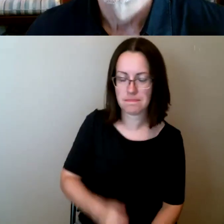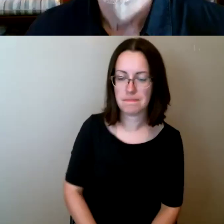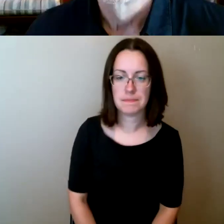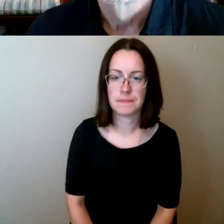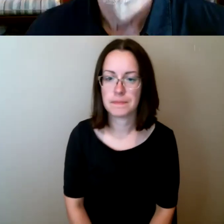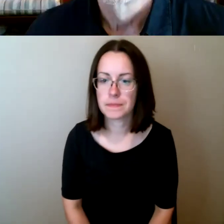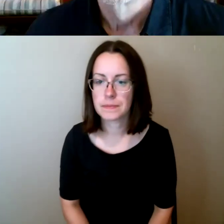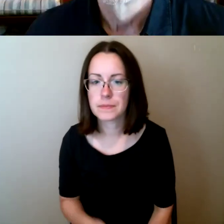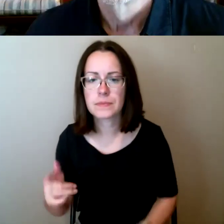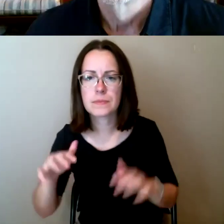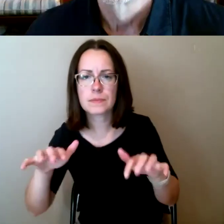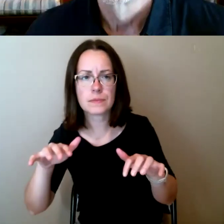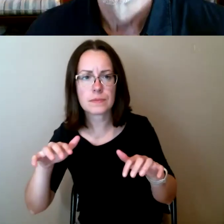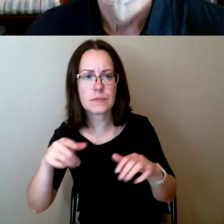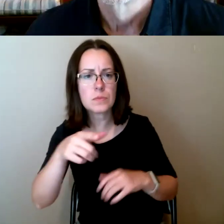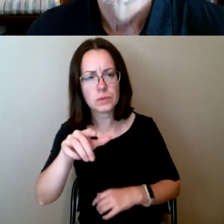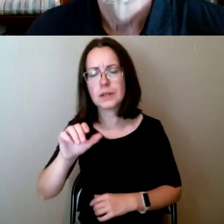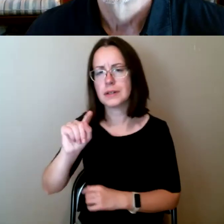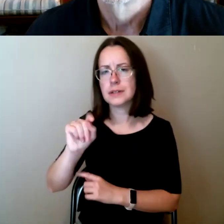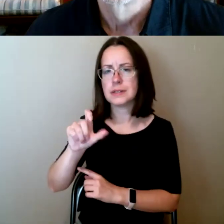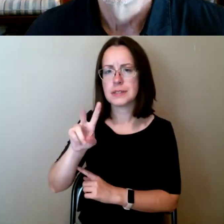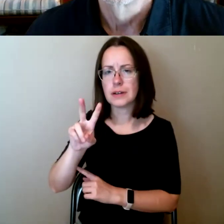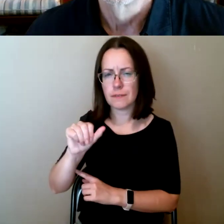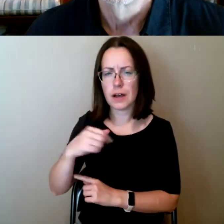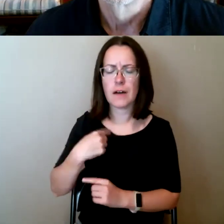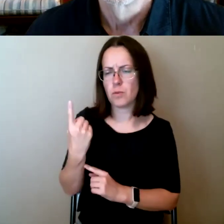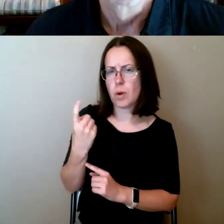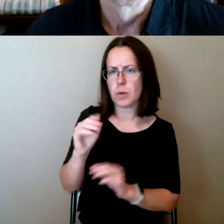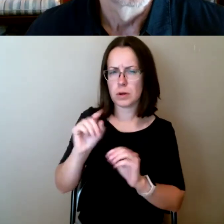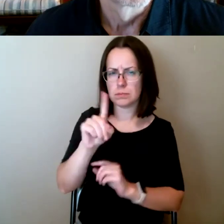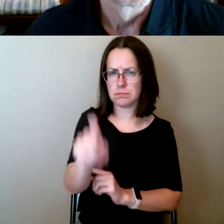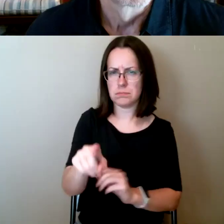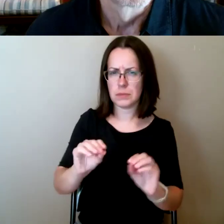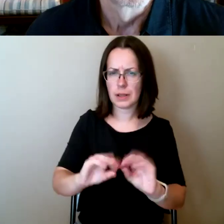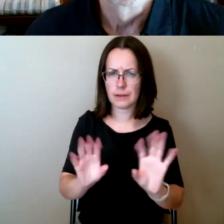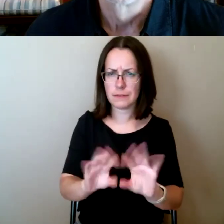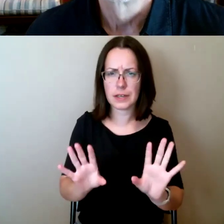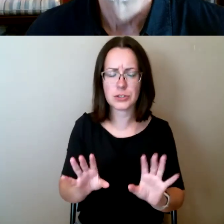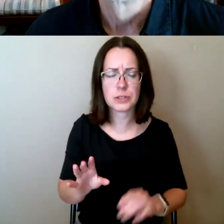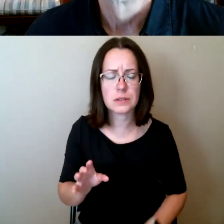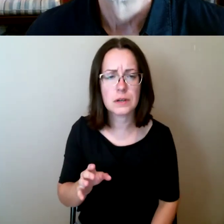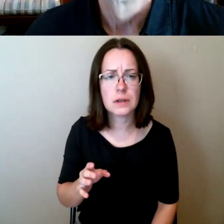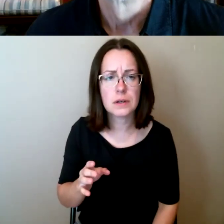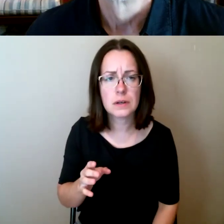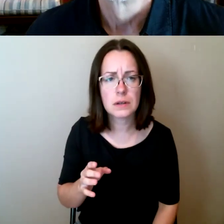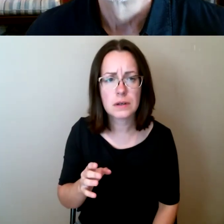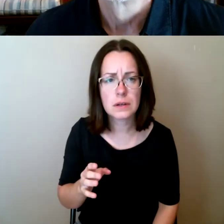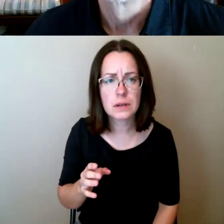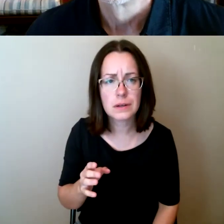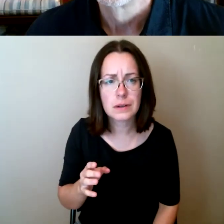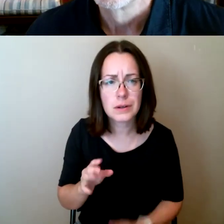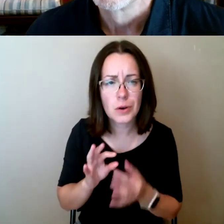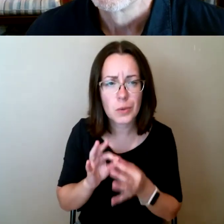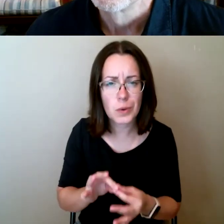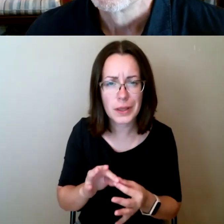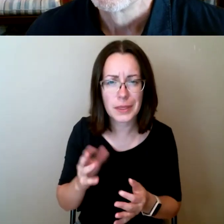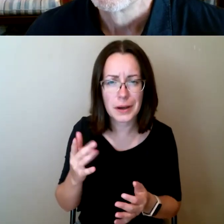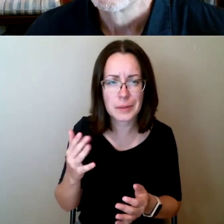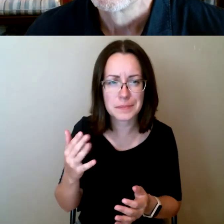That's uh it seems like that I have one last uh clarification. Um and that has to do with I forgot